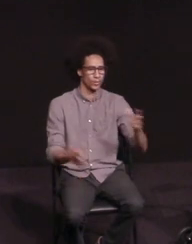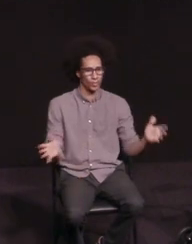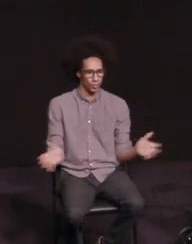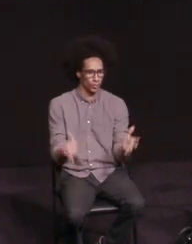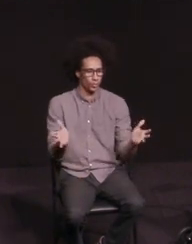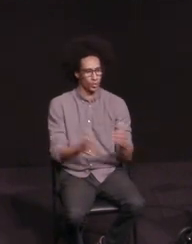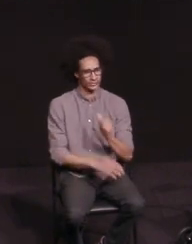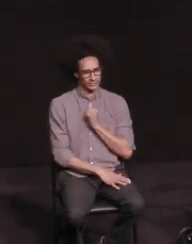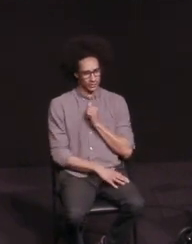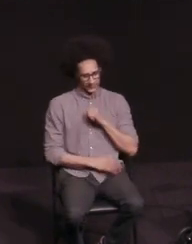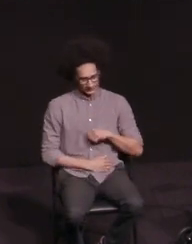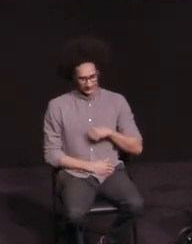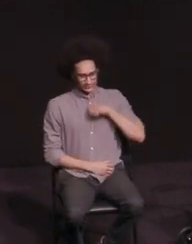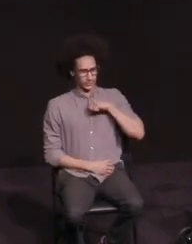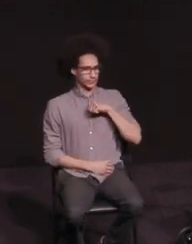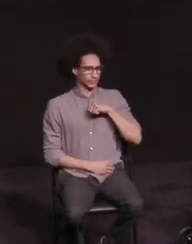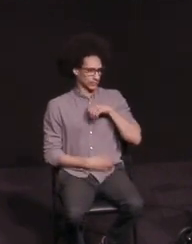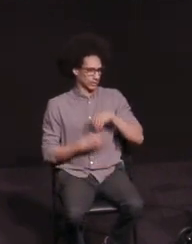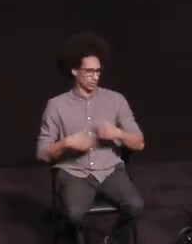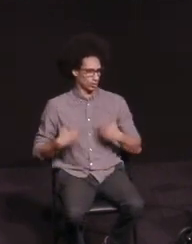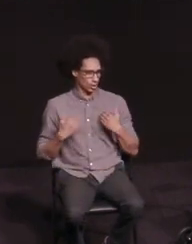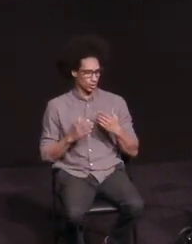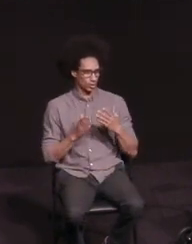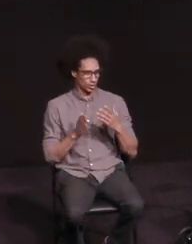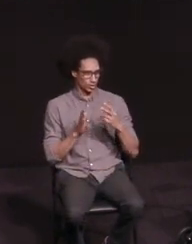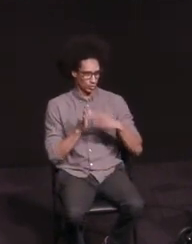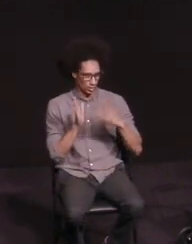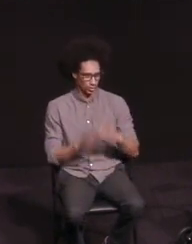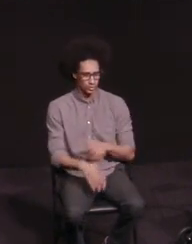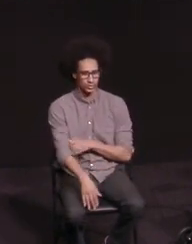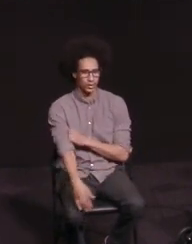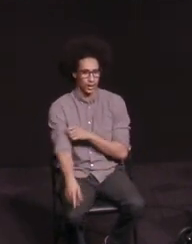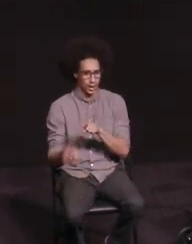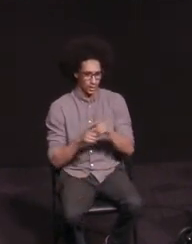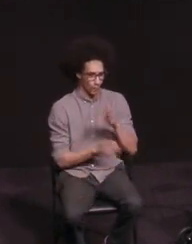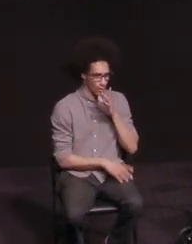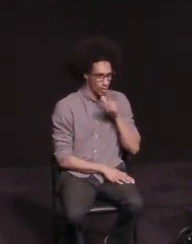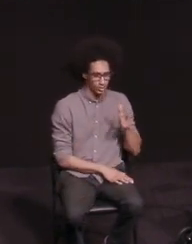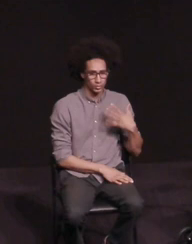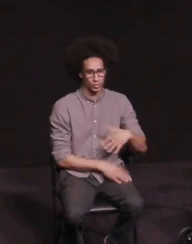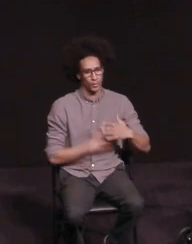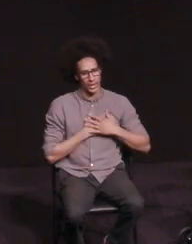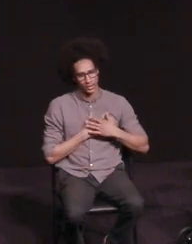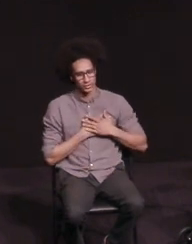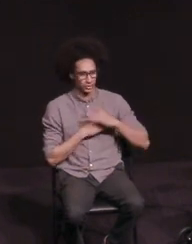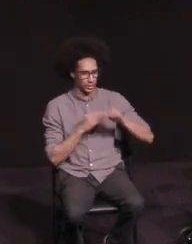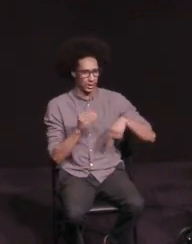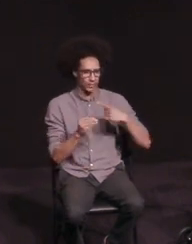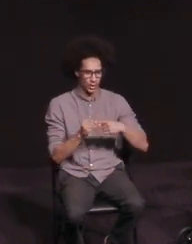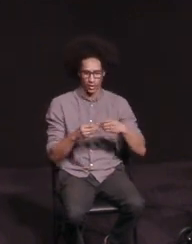in young readers. As a mother, Krystaelynne is passionate about providing children with the tools they need to develop confidence and